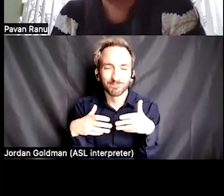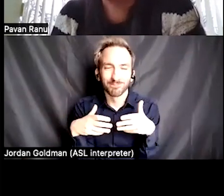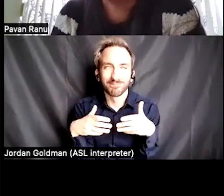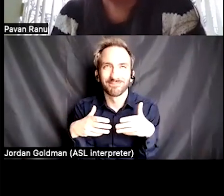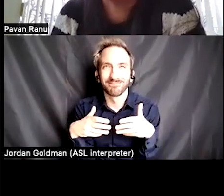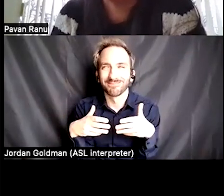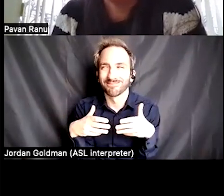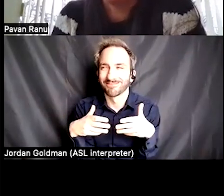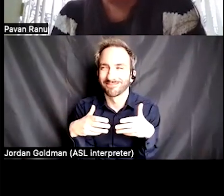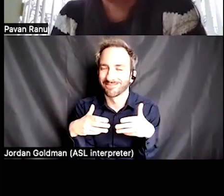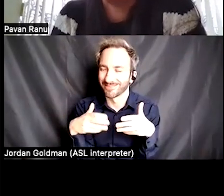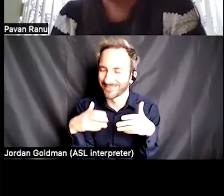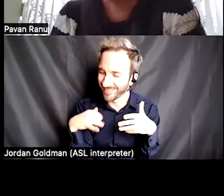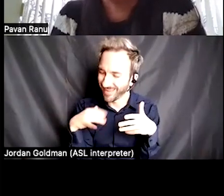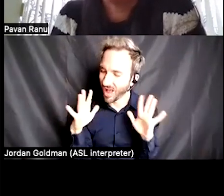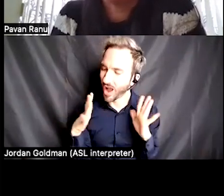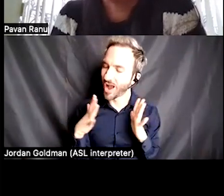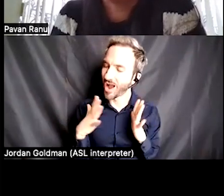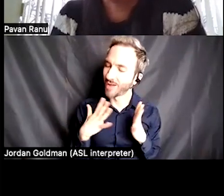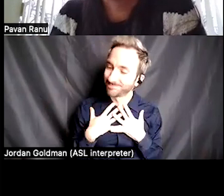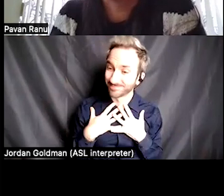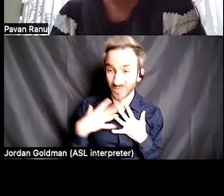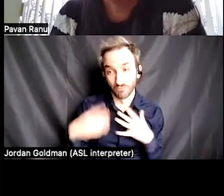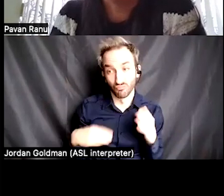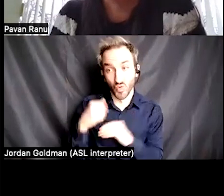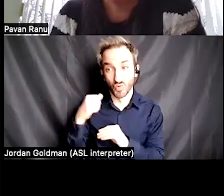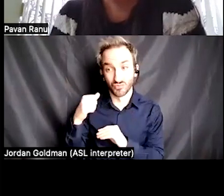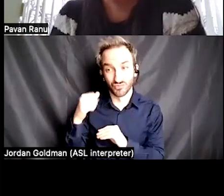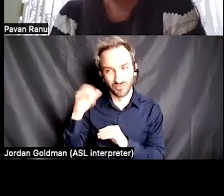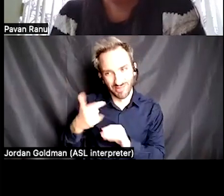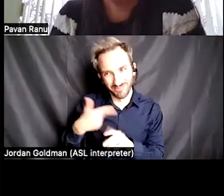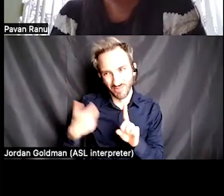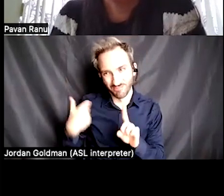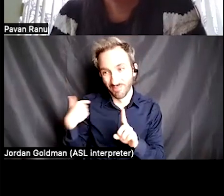most of this came during the pandemic when people were looking for things that gave them comfort,